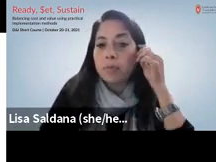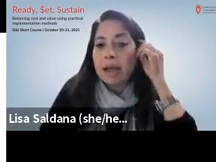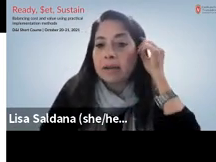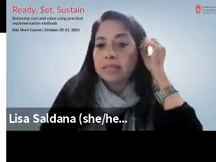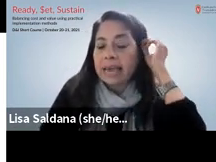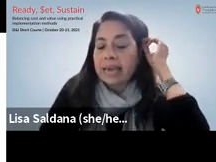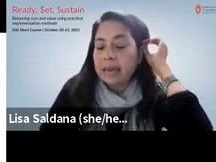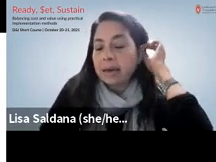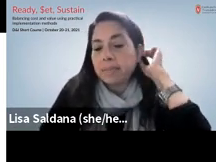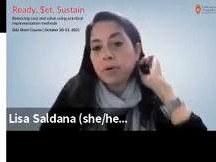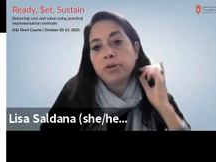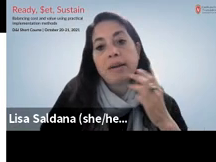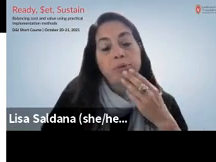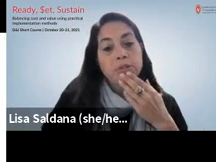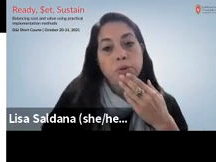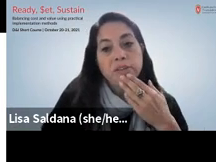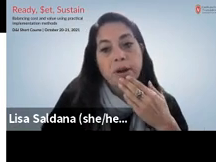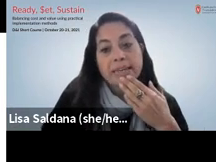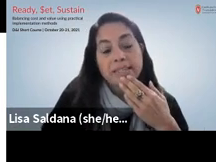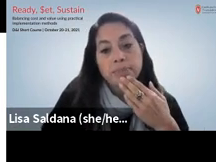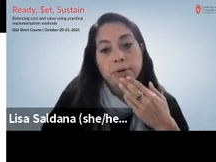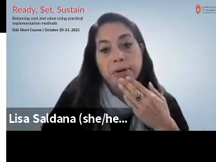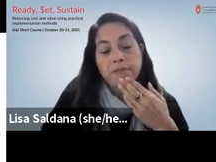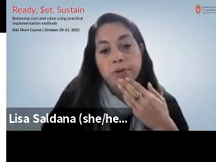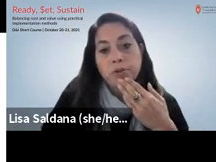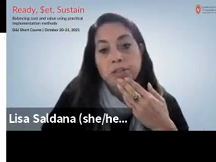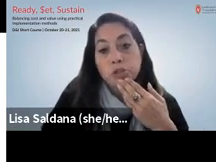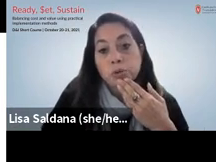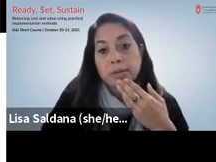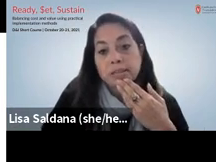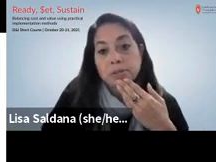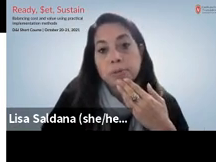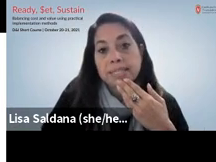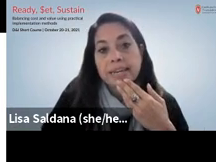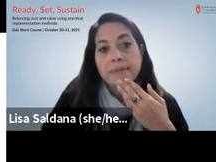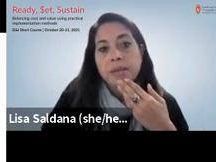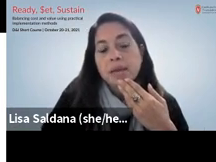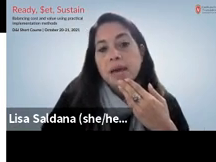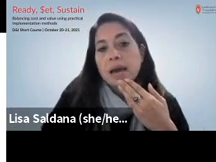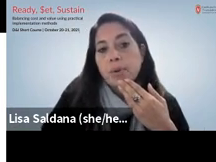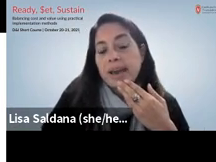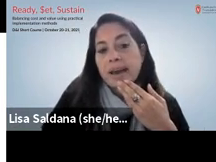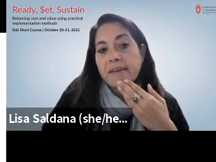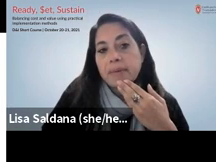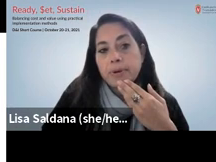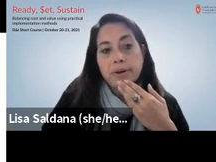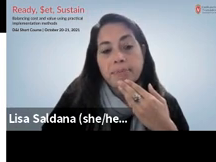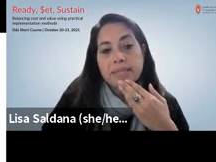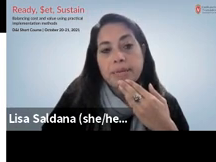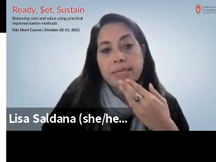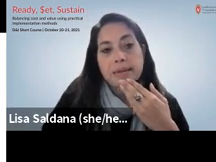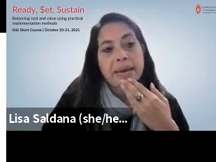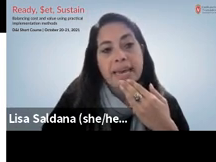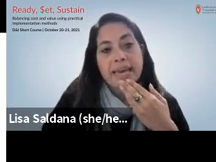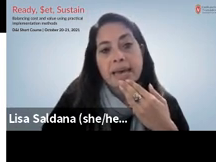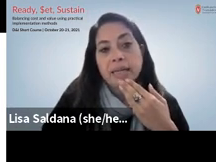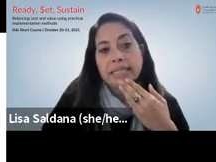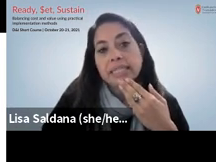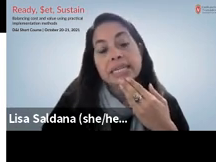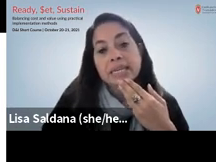Lisa Saldana (she/her/hers): Around a program a restorative practice program for youth and school in the school setting and we have a program that's being done by Kate elkington.